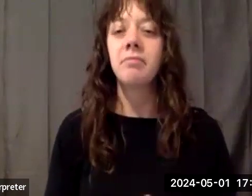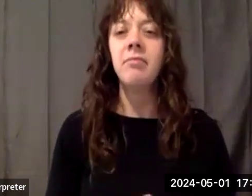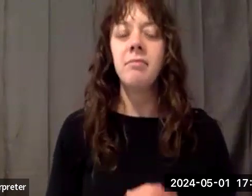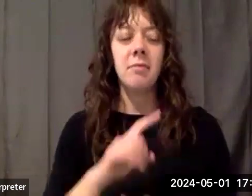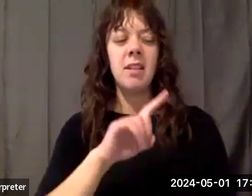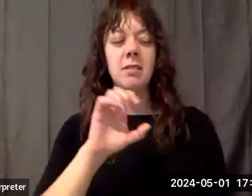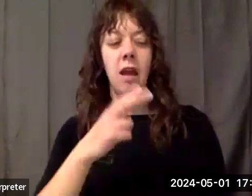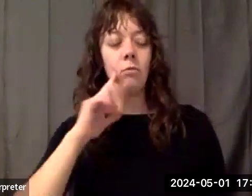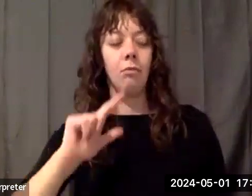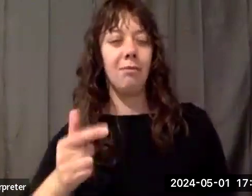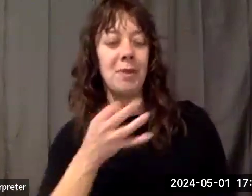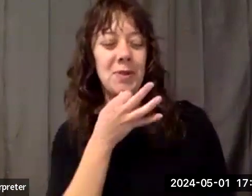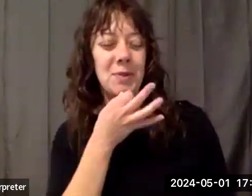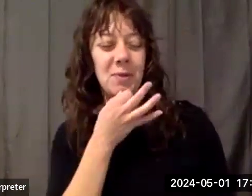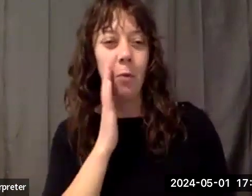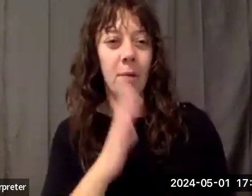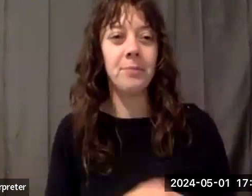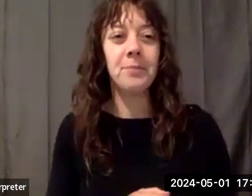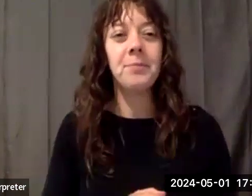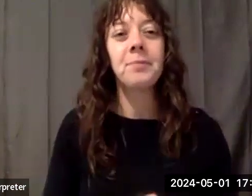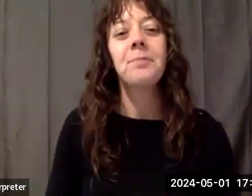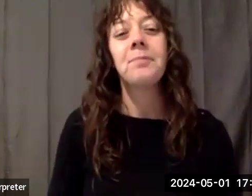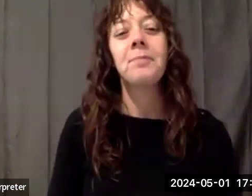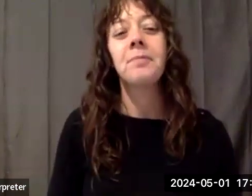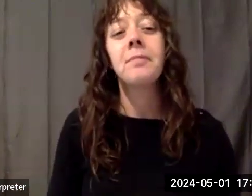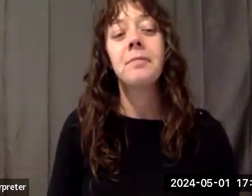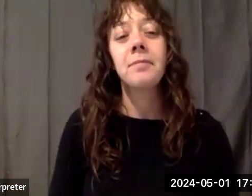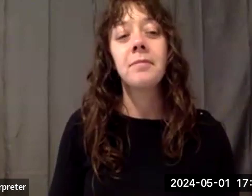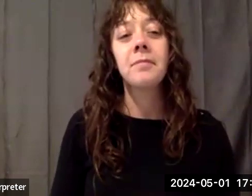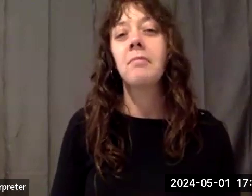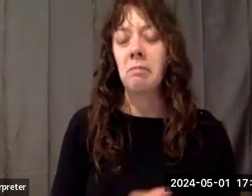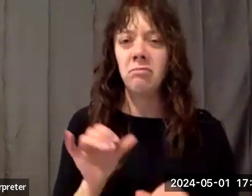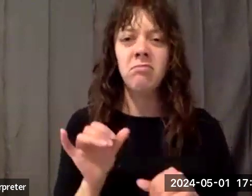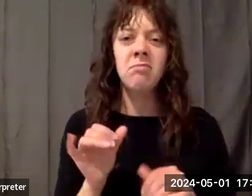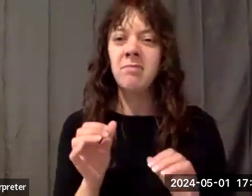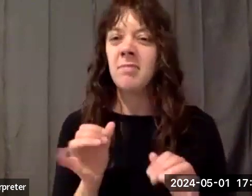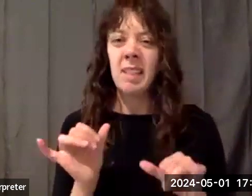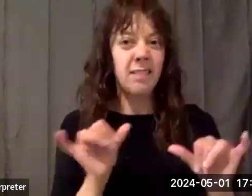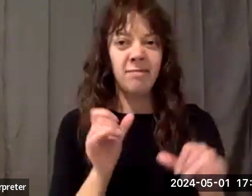but as son has just described, we had a lot of challenges in terms of the credentialing.